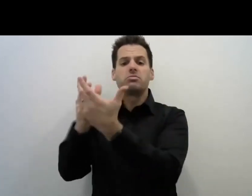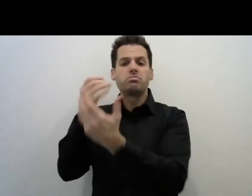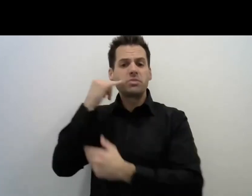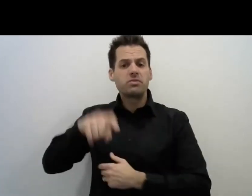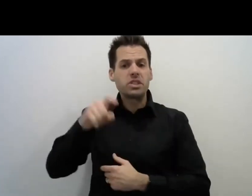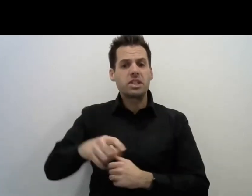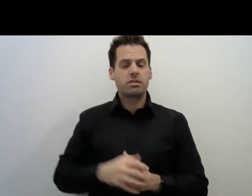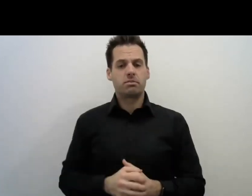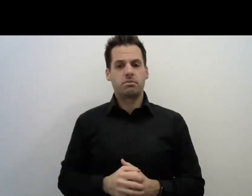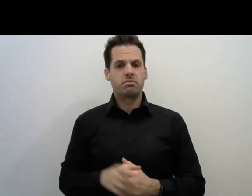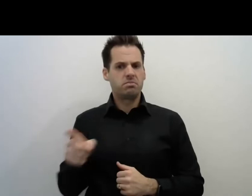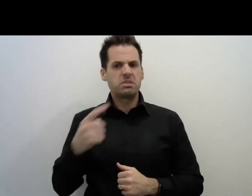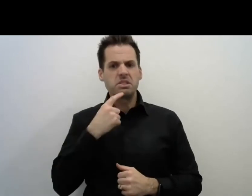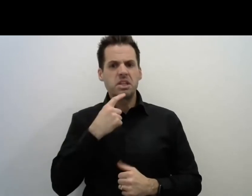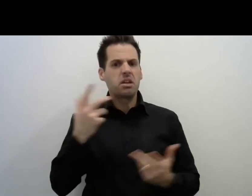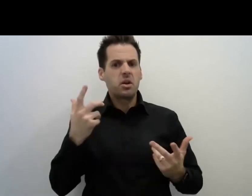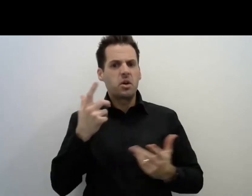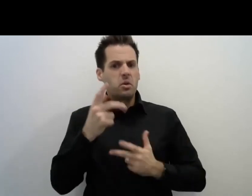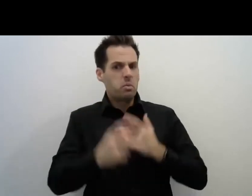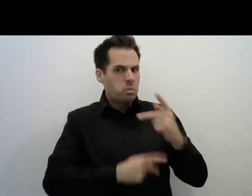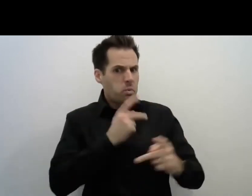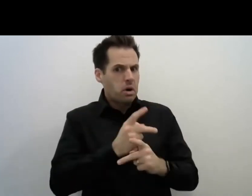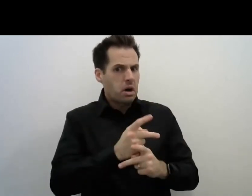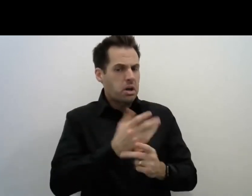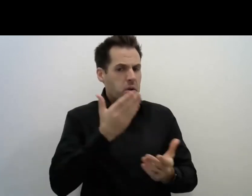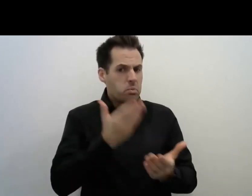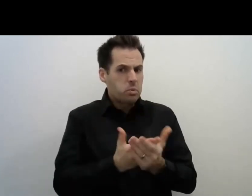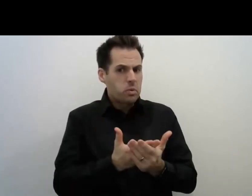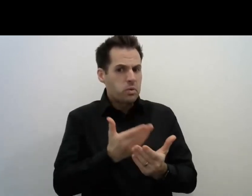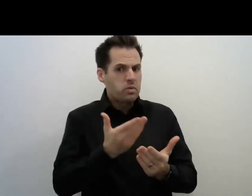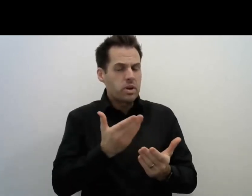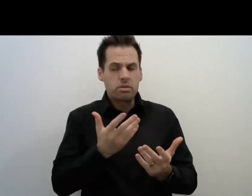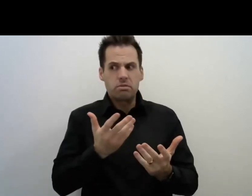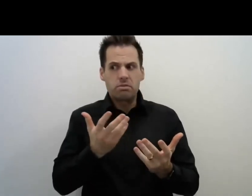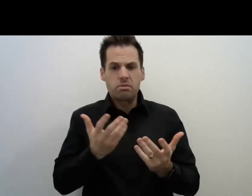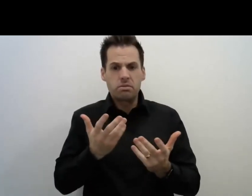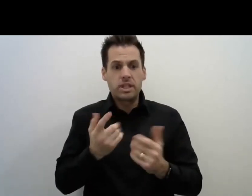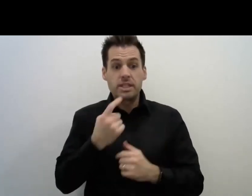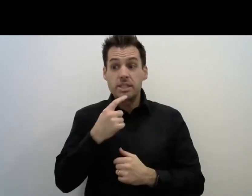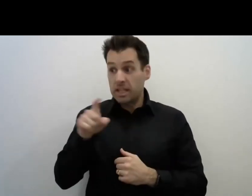what type of proof they wanted that my girl was a service dog they said your registration card